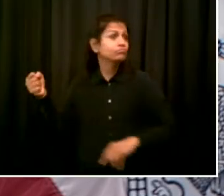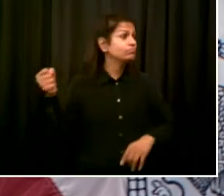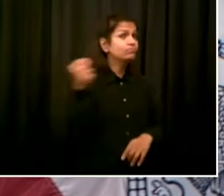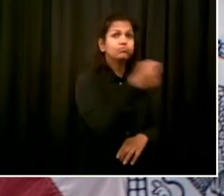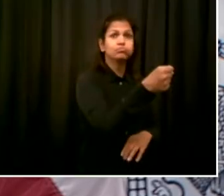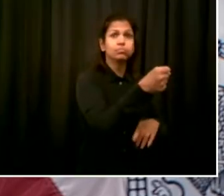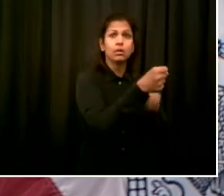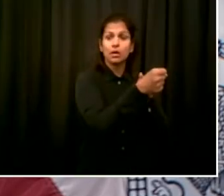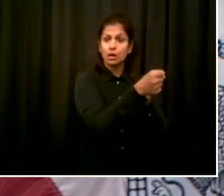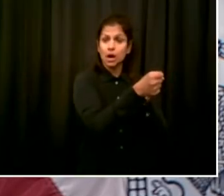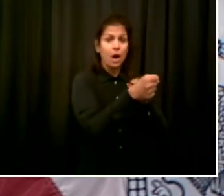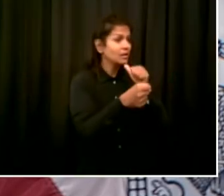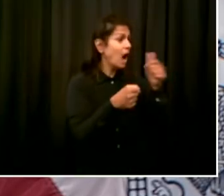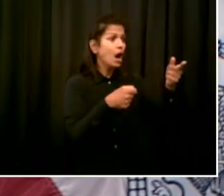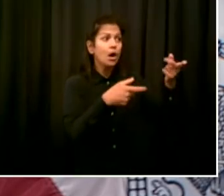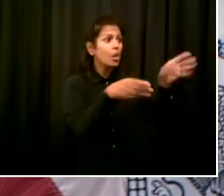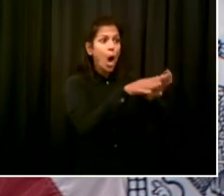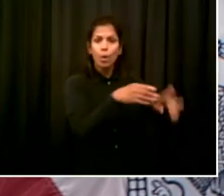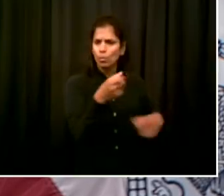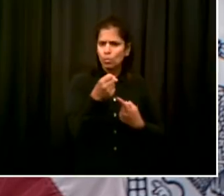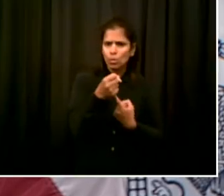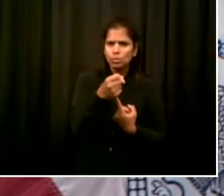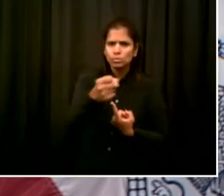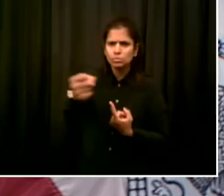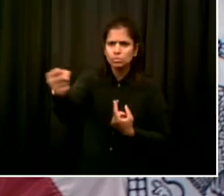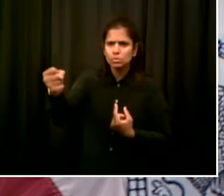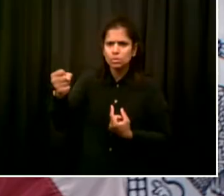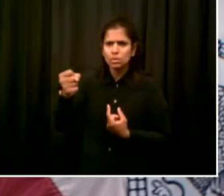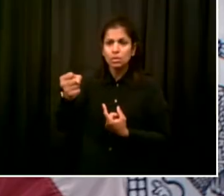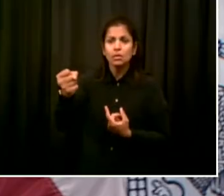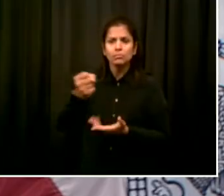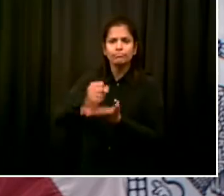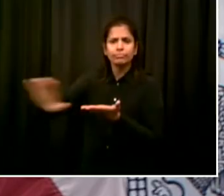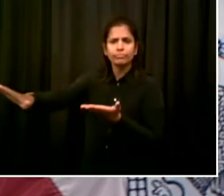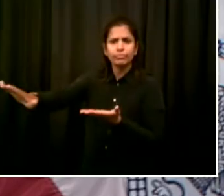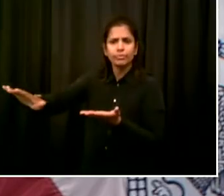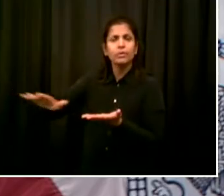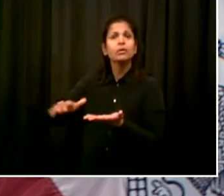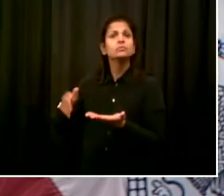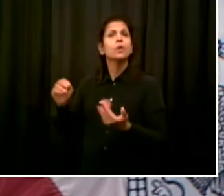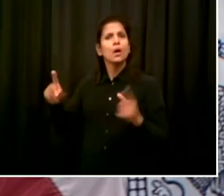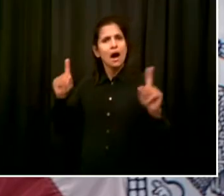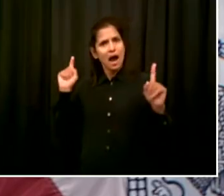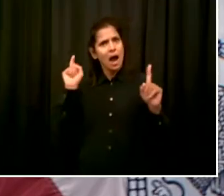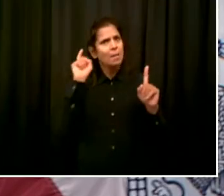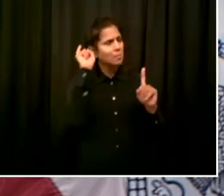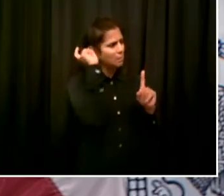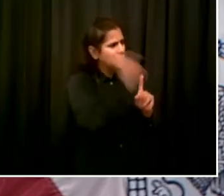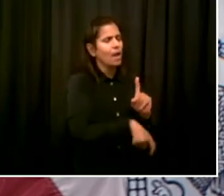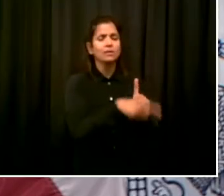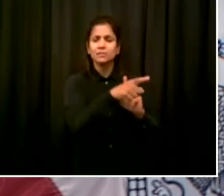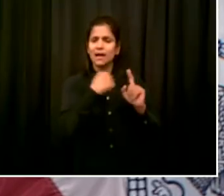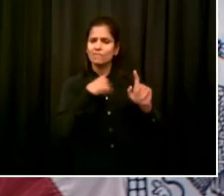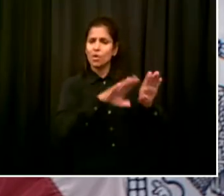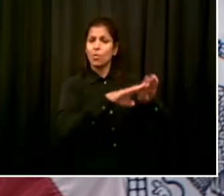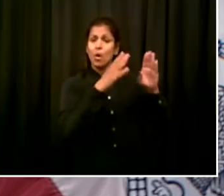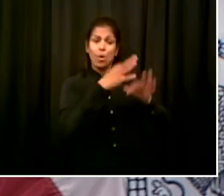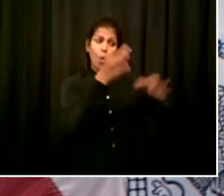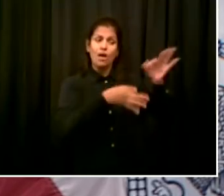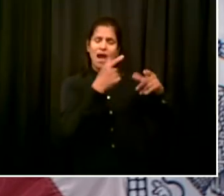SYSTEM IS NOT FUNCTOINIGN . I FEEL FOR